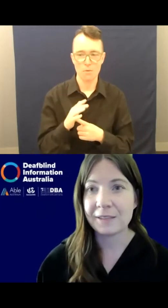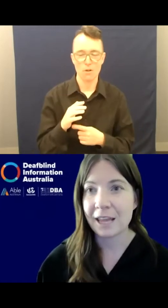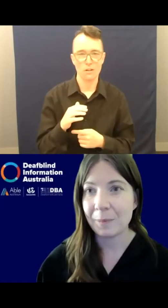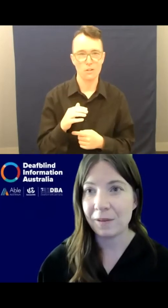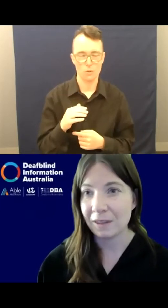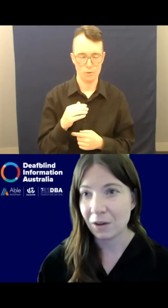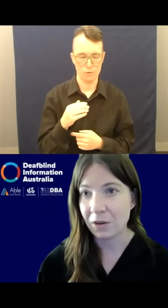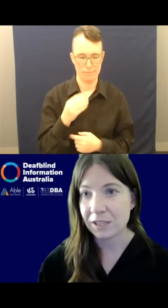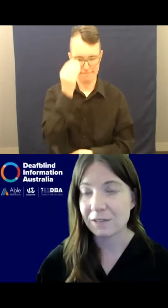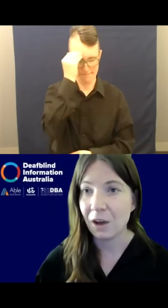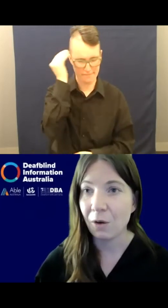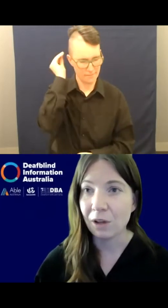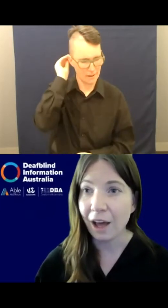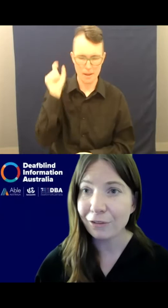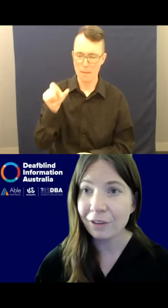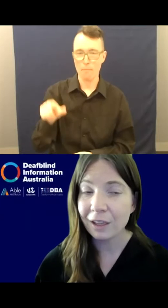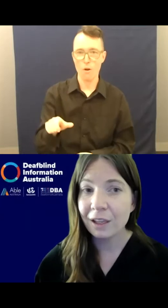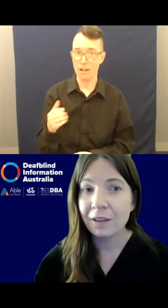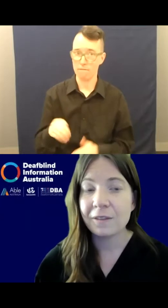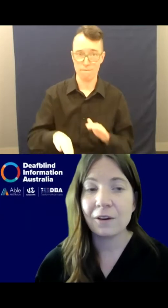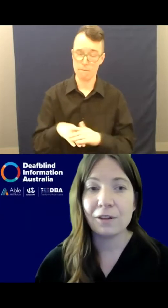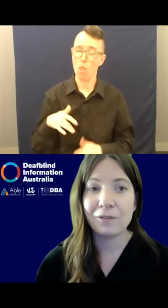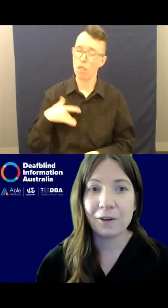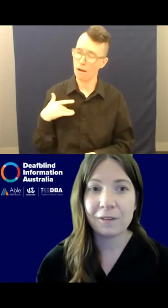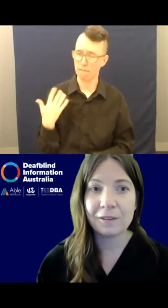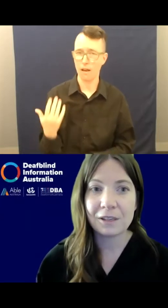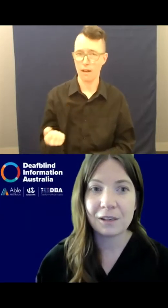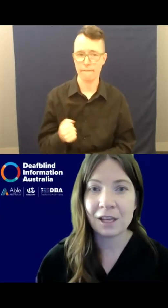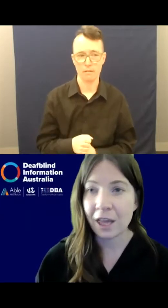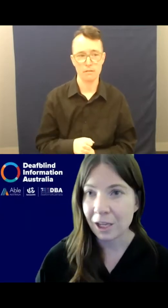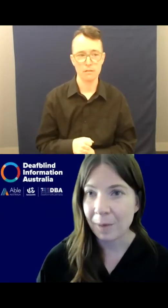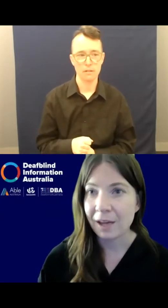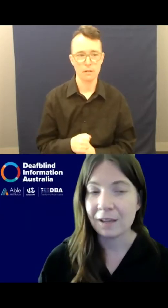person in the context of their whole life. So the first thing I think about is the